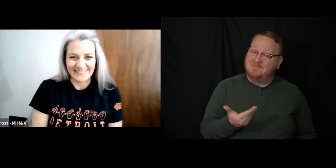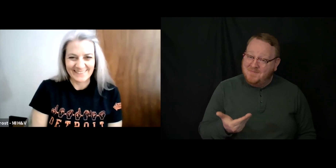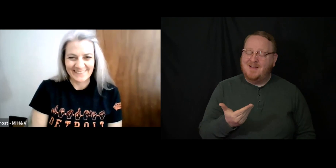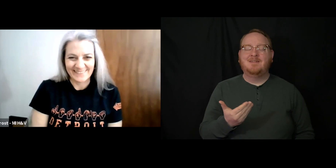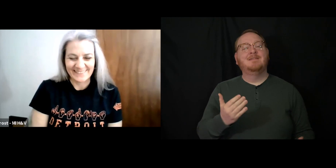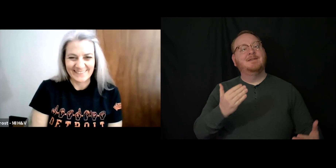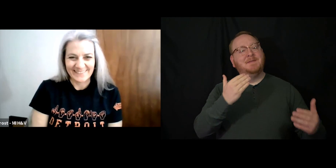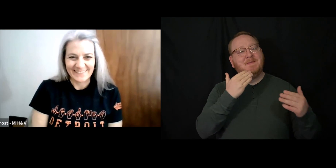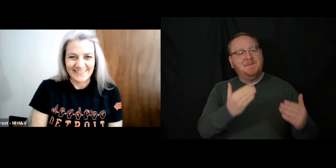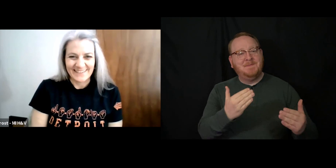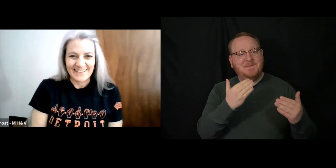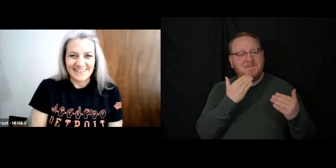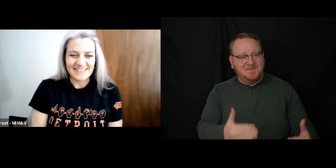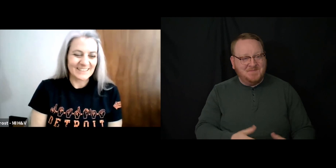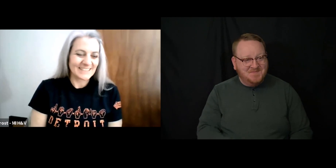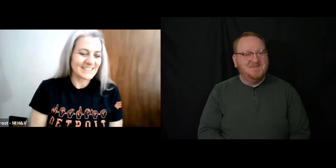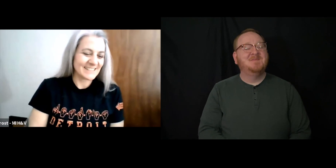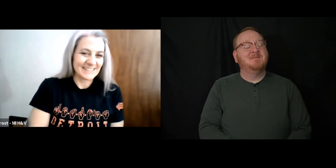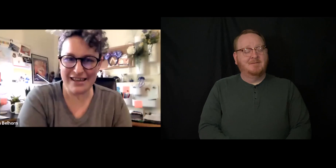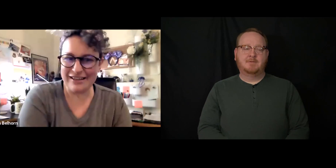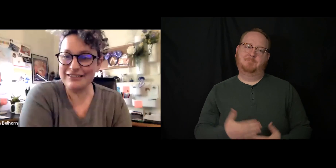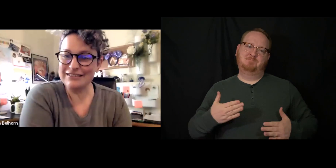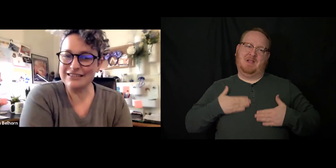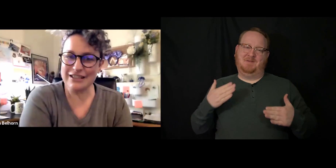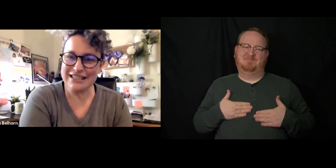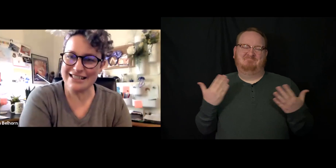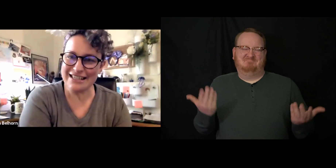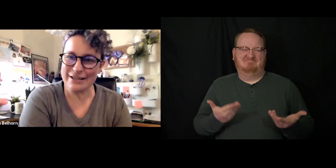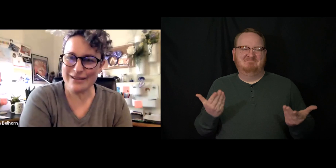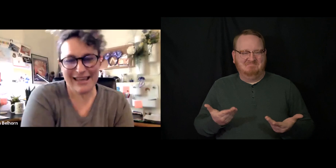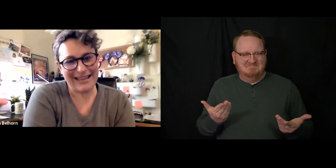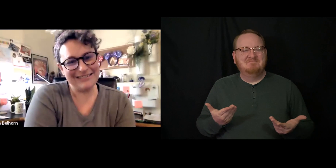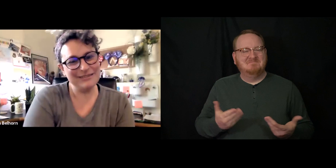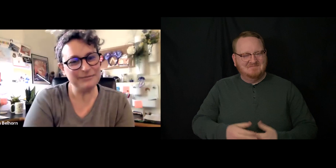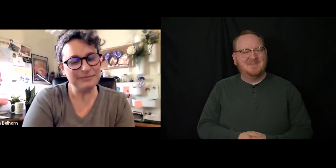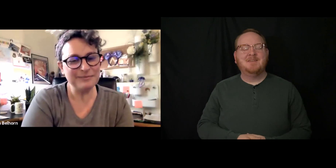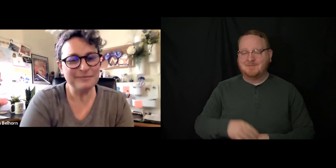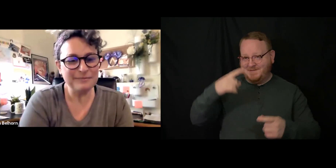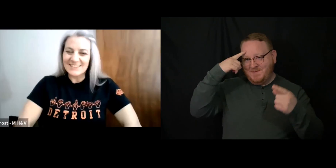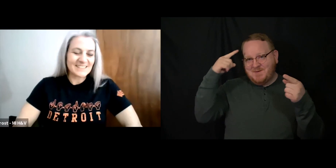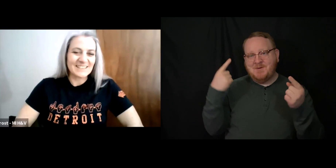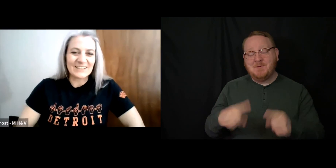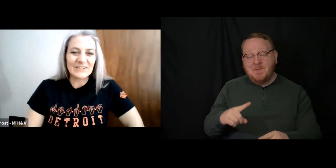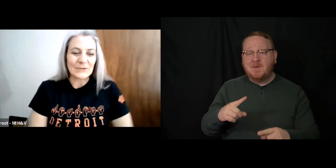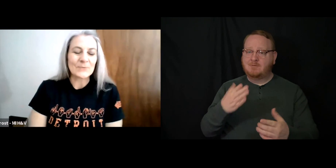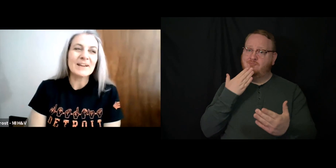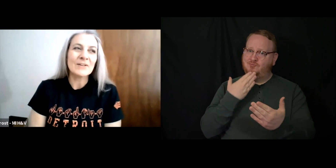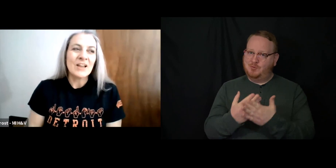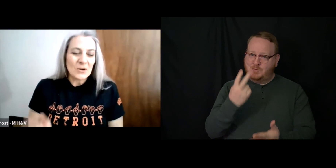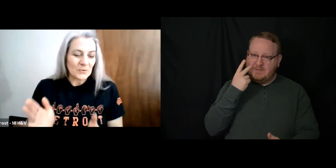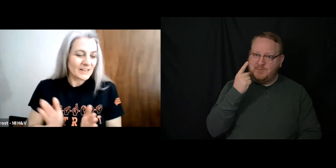Tabby Belhorn: Thank you. It's good to be here. Janel Frost: Yes, absolutuly. Good to see you. Well, we're